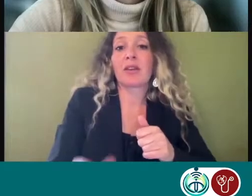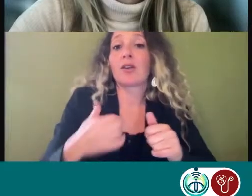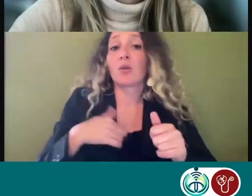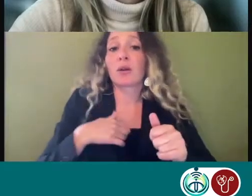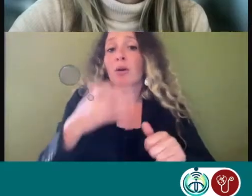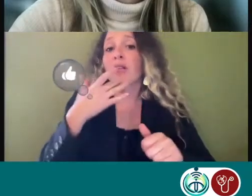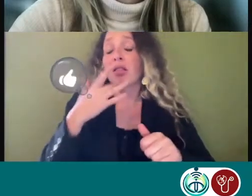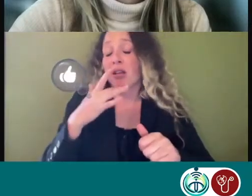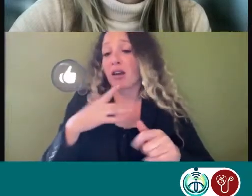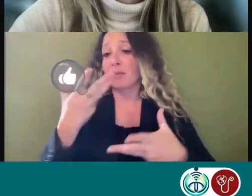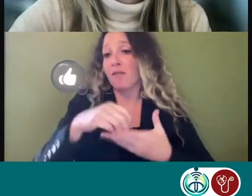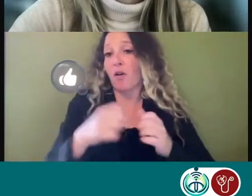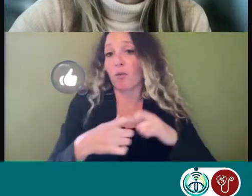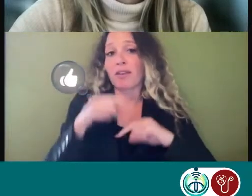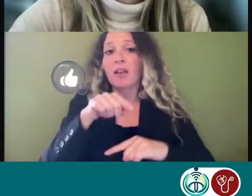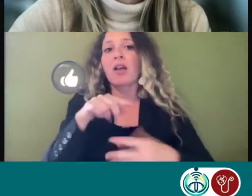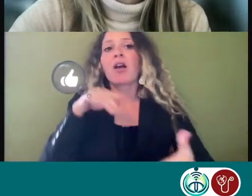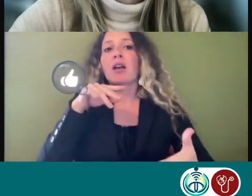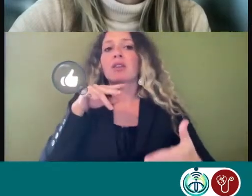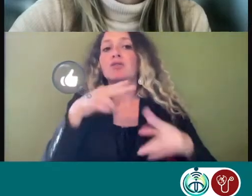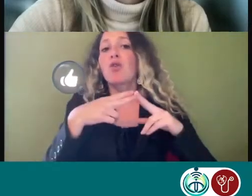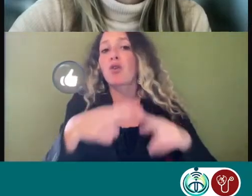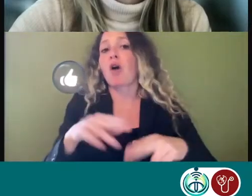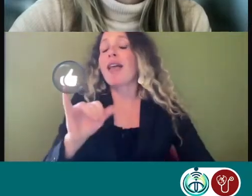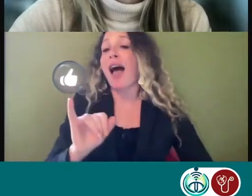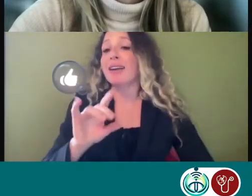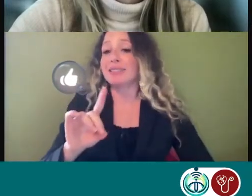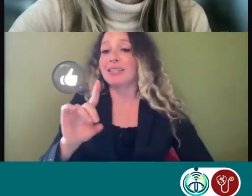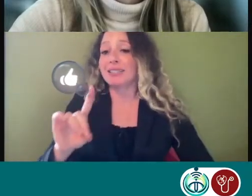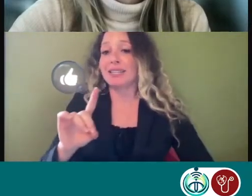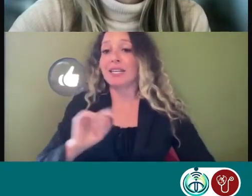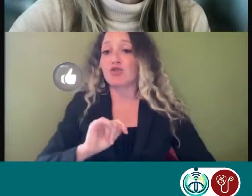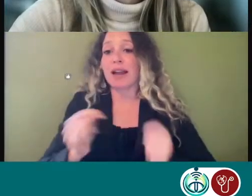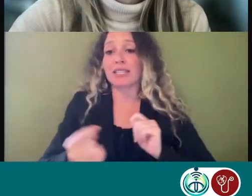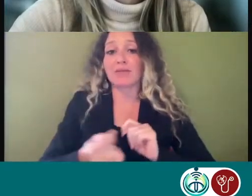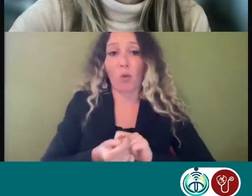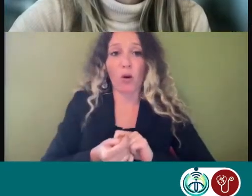And we called this study IDD Transform. I was very lucky to work with colleagues across a lot